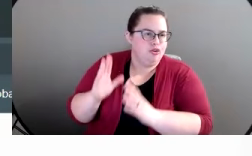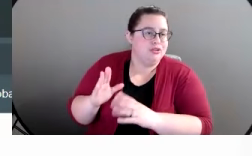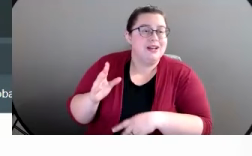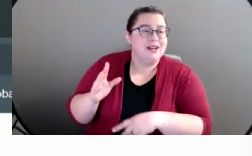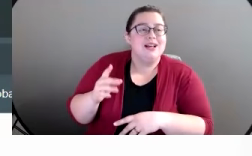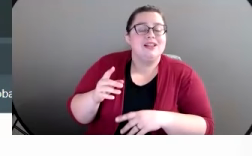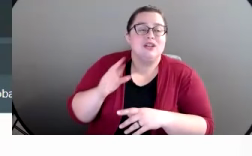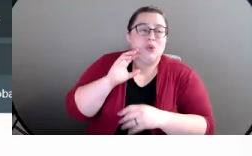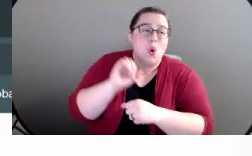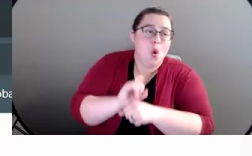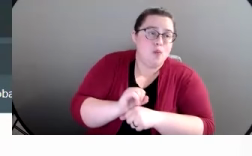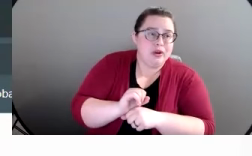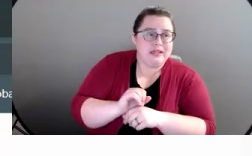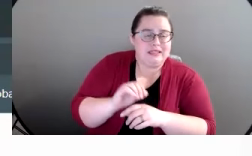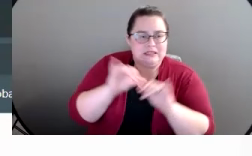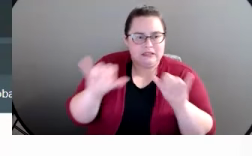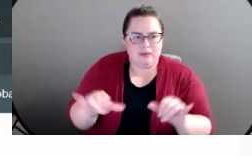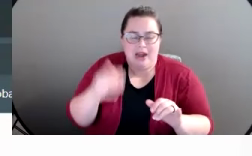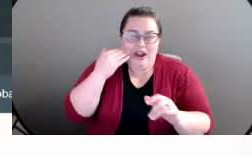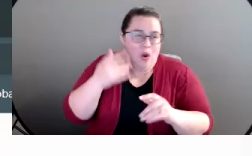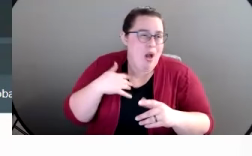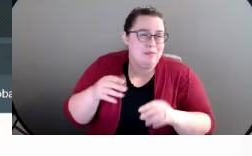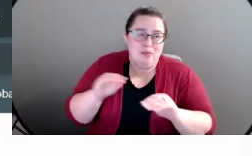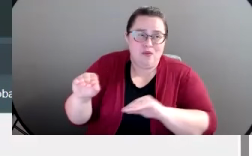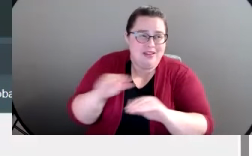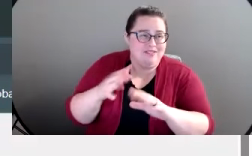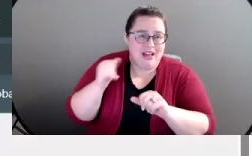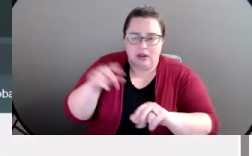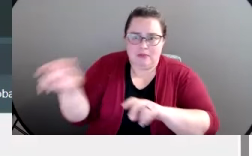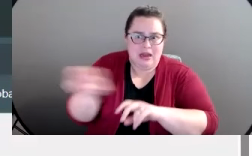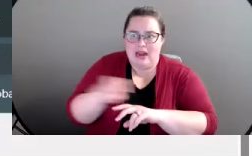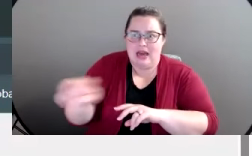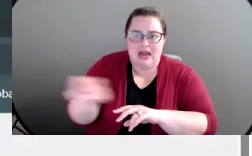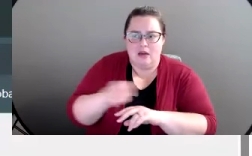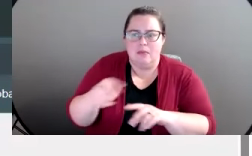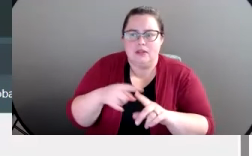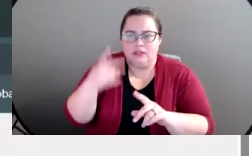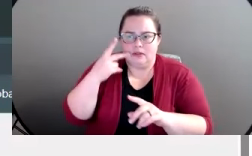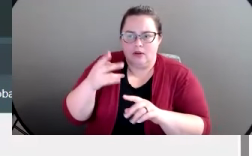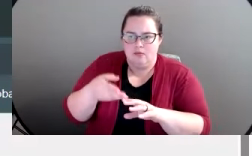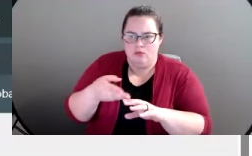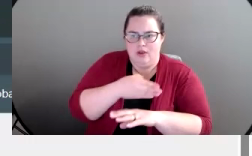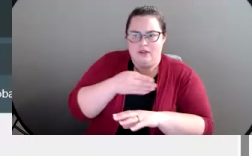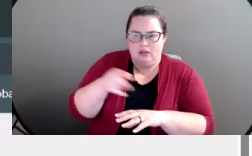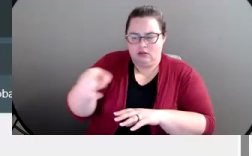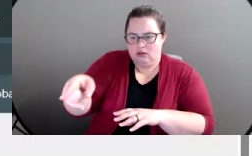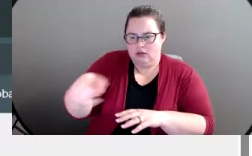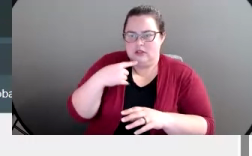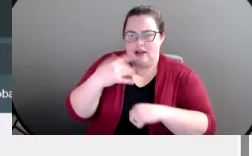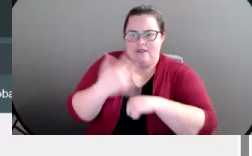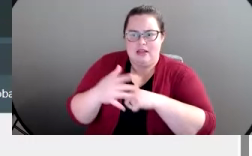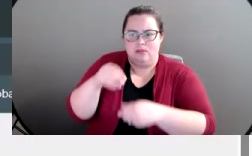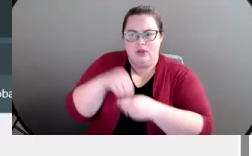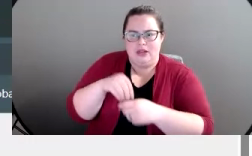and I'm jumping from screen to screen, but you may have seen on this previous screen, it's got this, available in assignable,